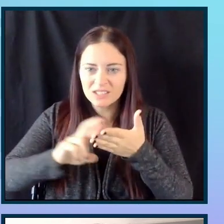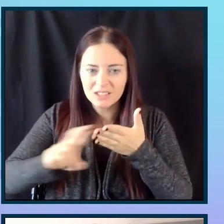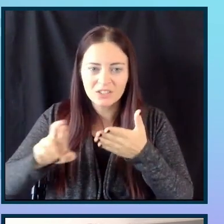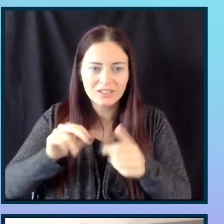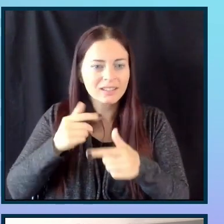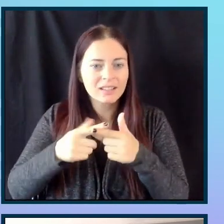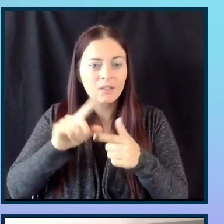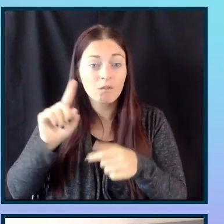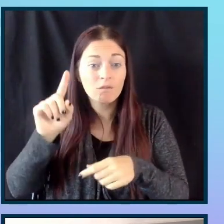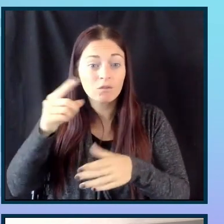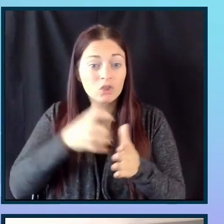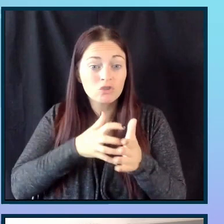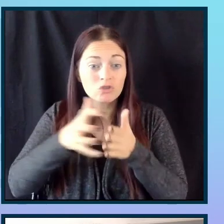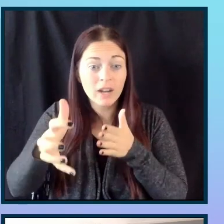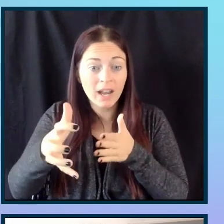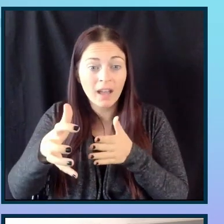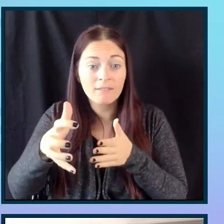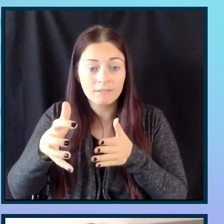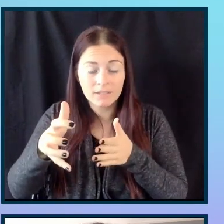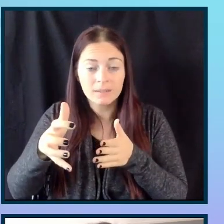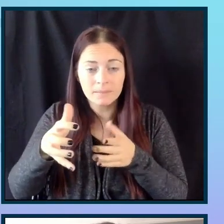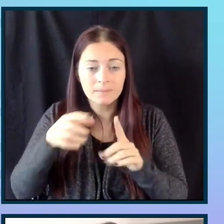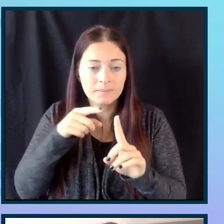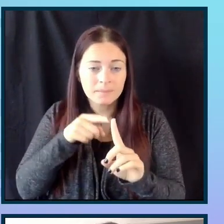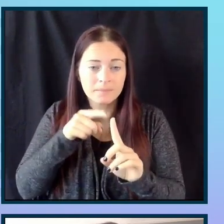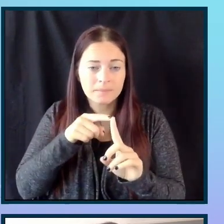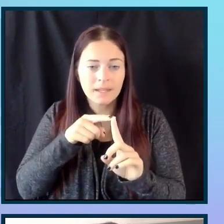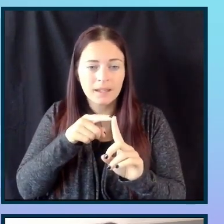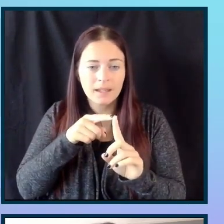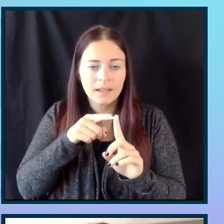then went to the public in last year 2021.